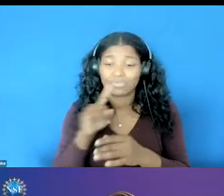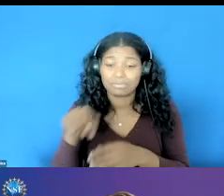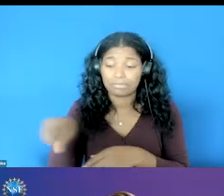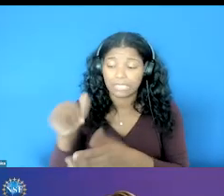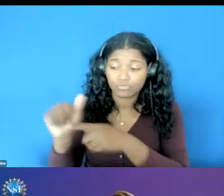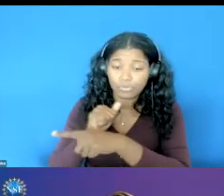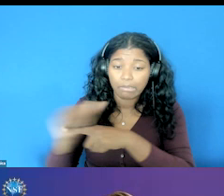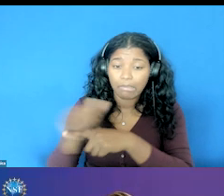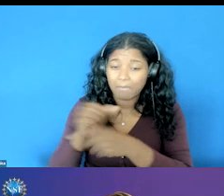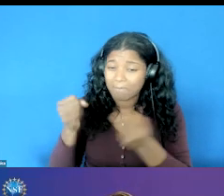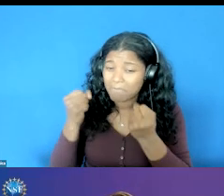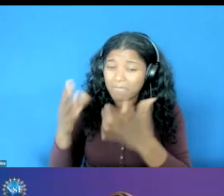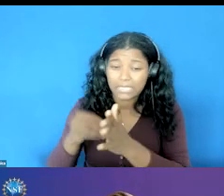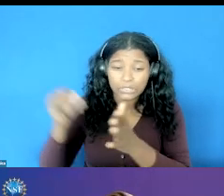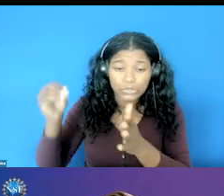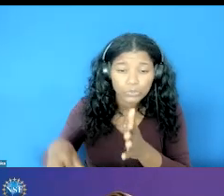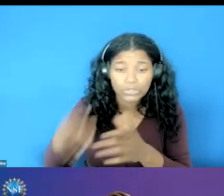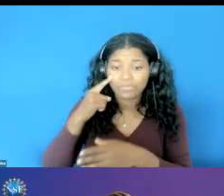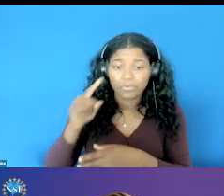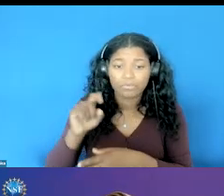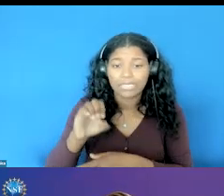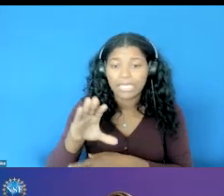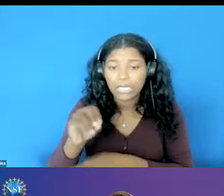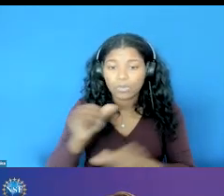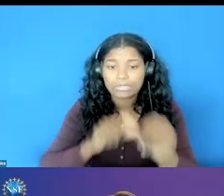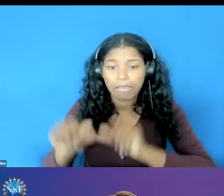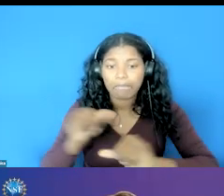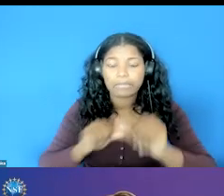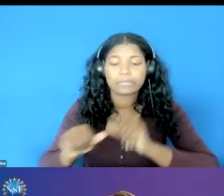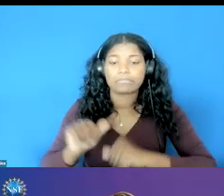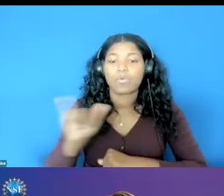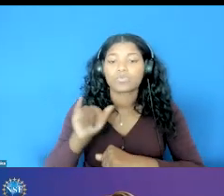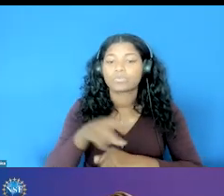in a diverse group in ecological science, and LTER provides educational outreach